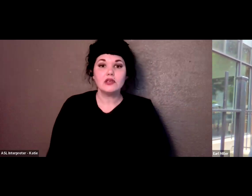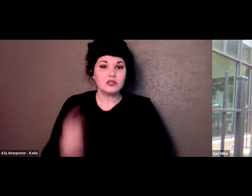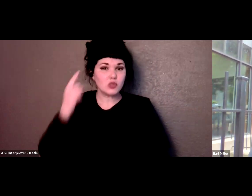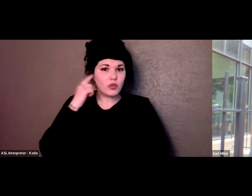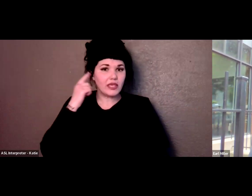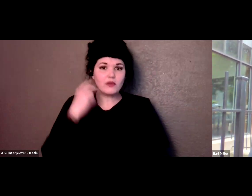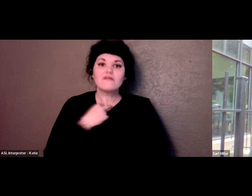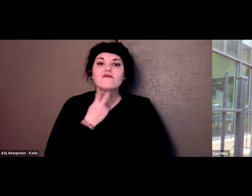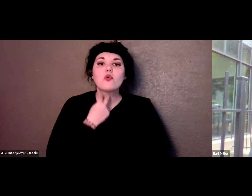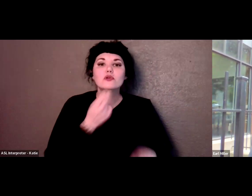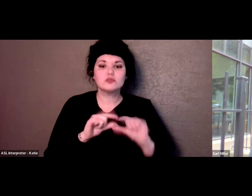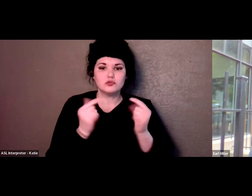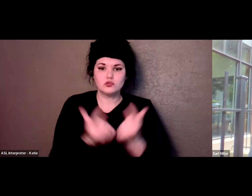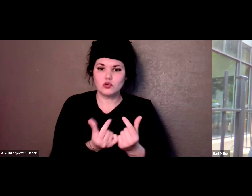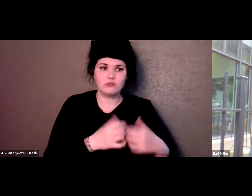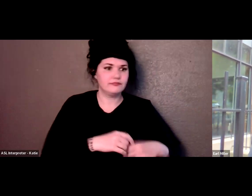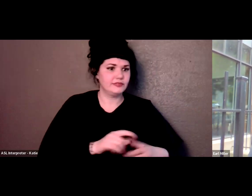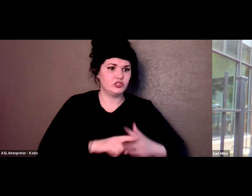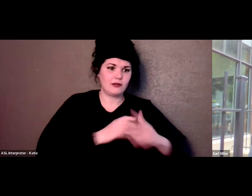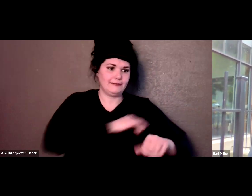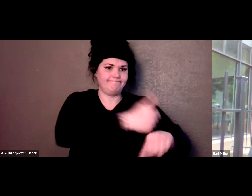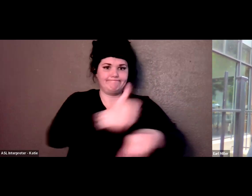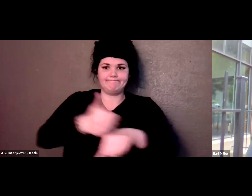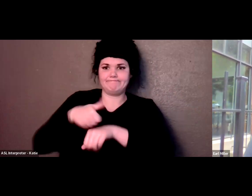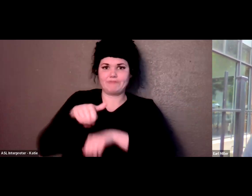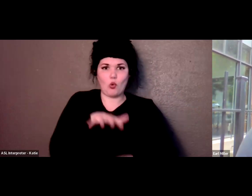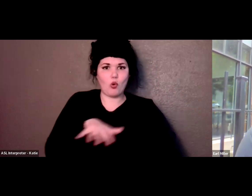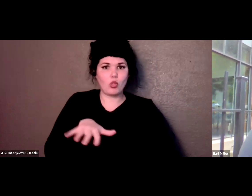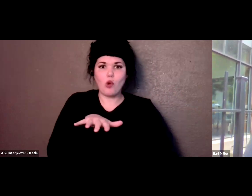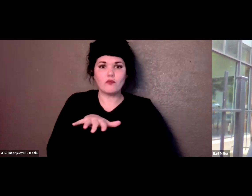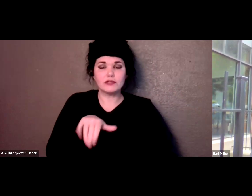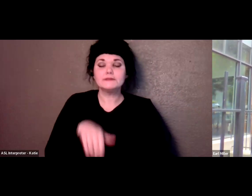variety of settings, ideally they are led and facilitated by someone who has the experience